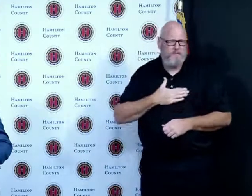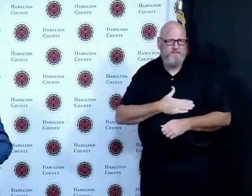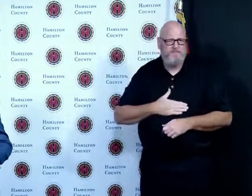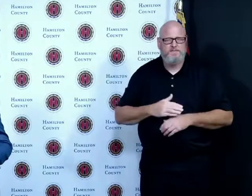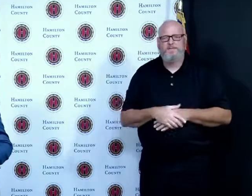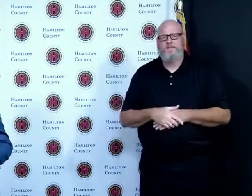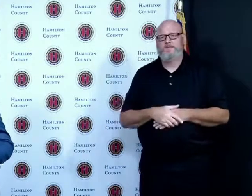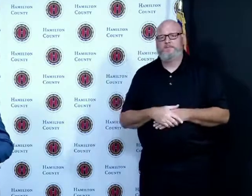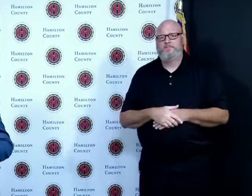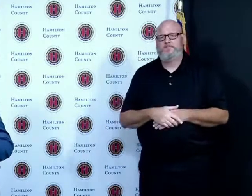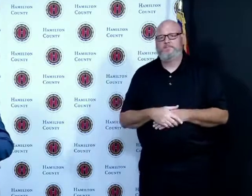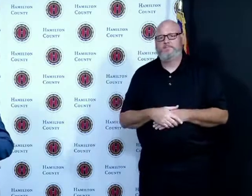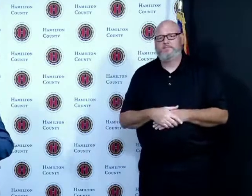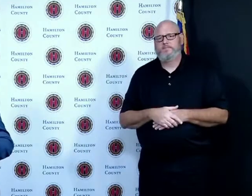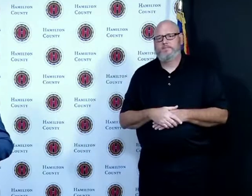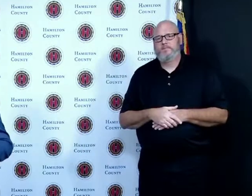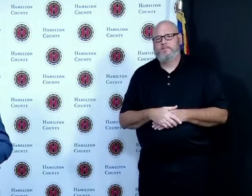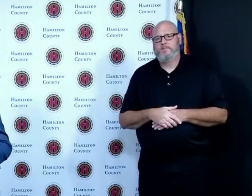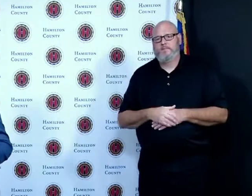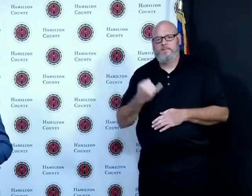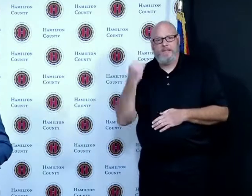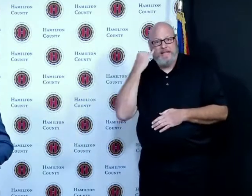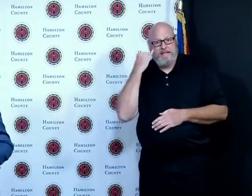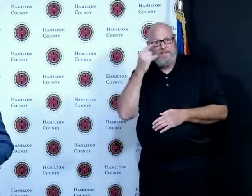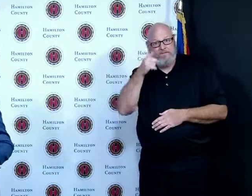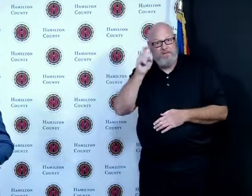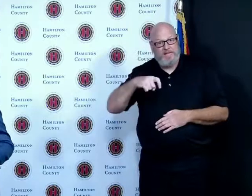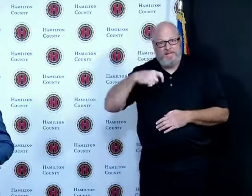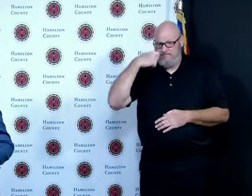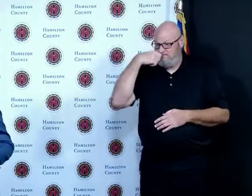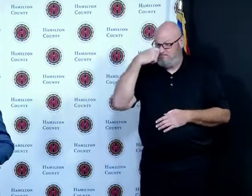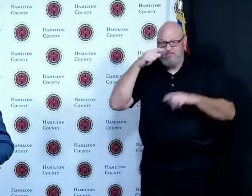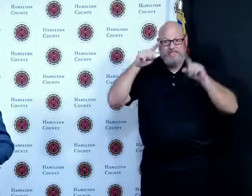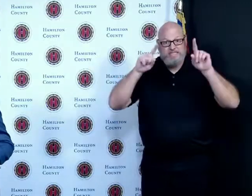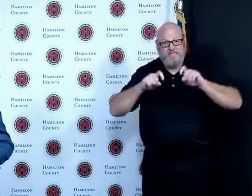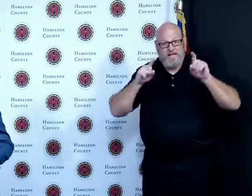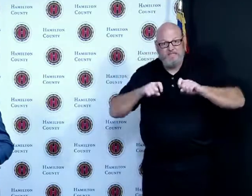tested we know that one of the most important tools still for this pandemic is keeping sick at